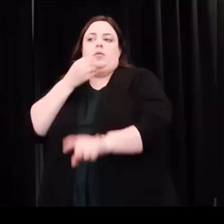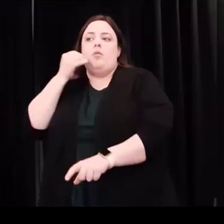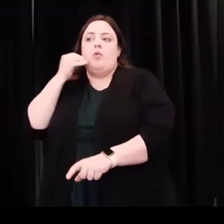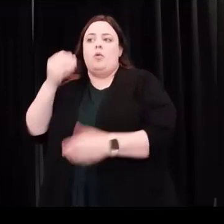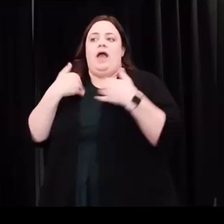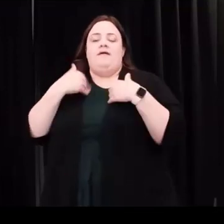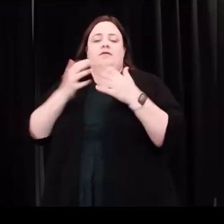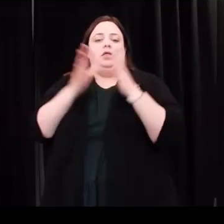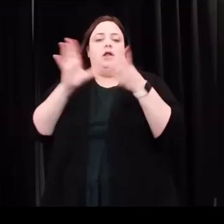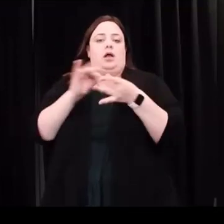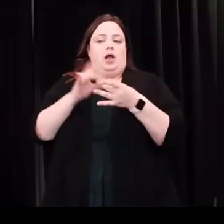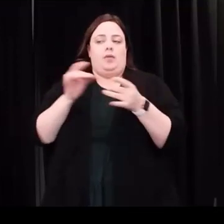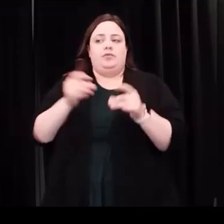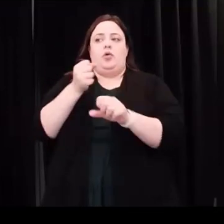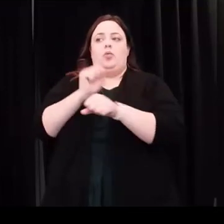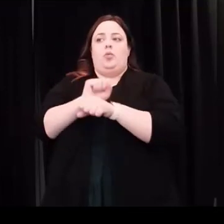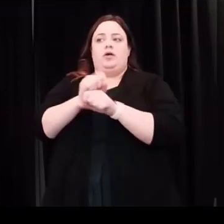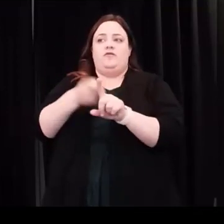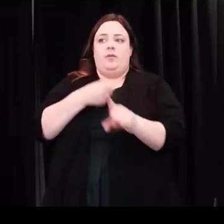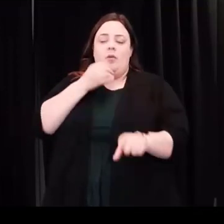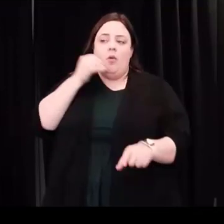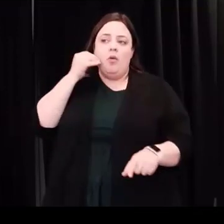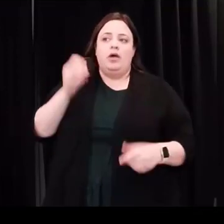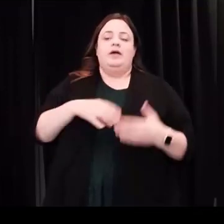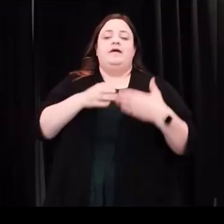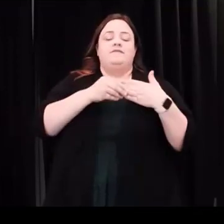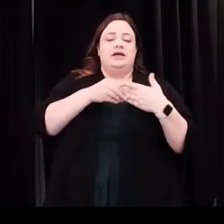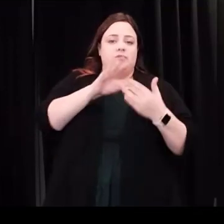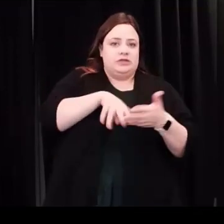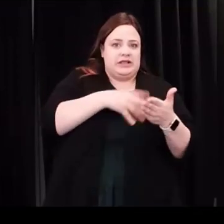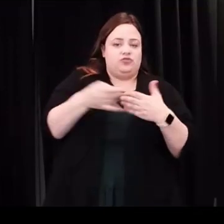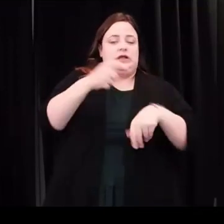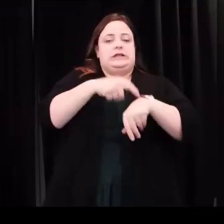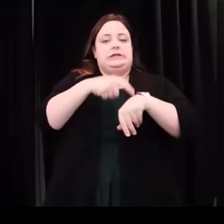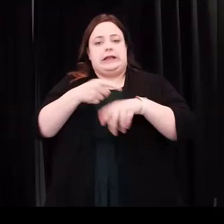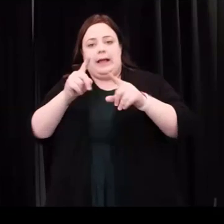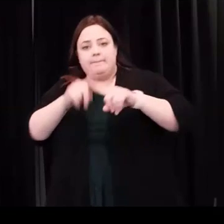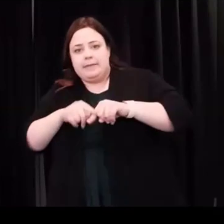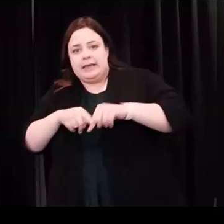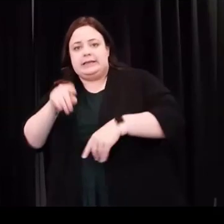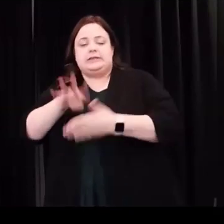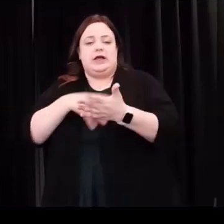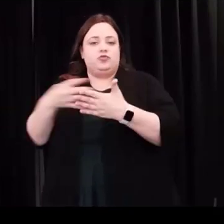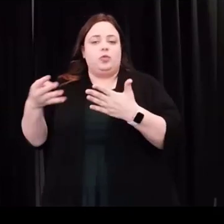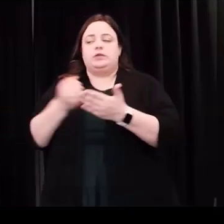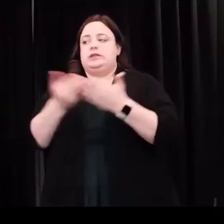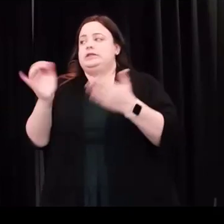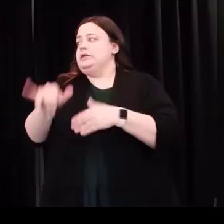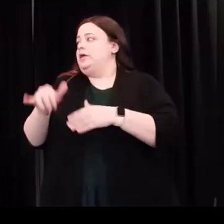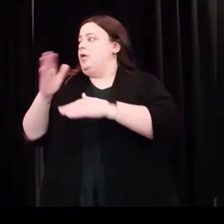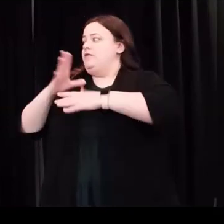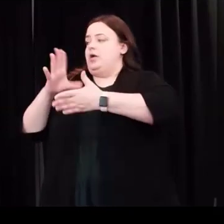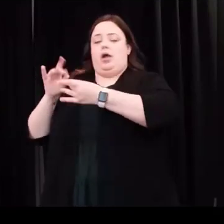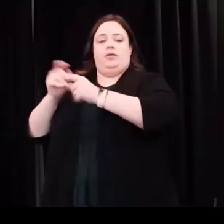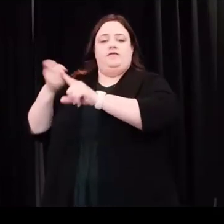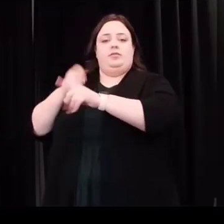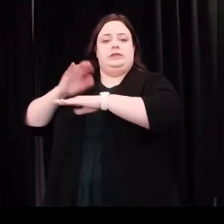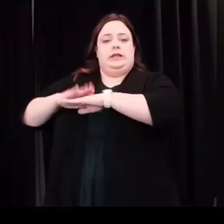from chat. You know, time-based solutions, flexible schedules, that kind of thing. Time-based solutions and flexible schedules, and we got a comment from this table on the right.